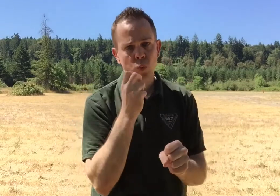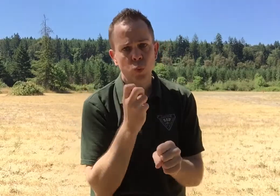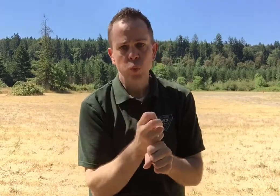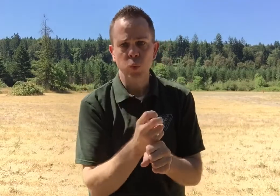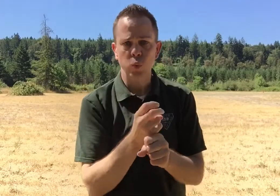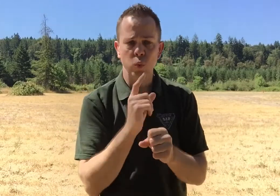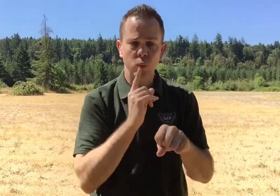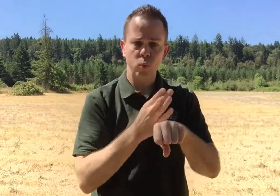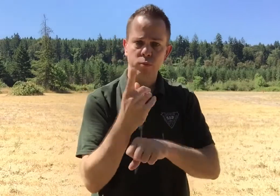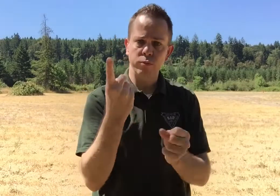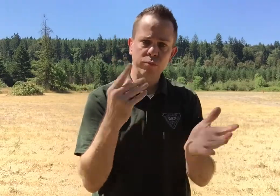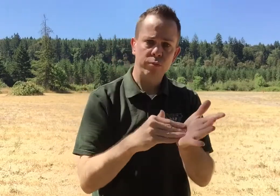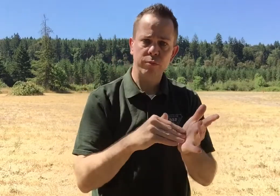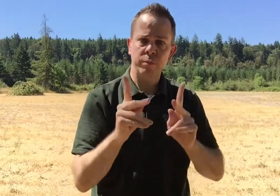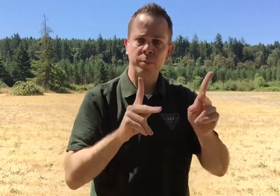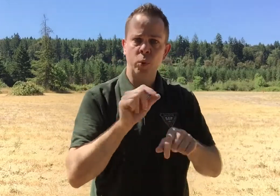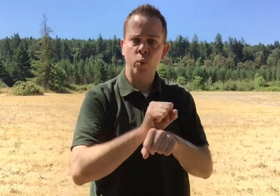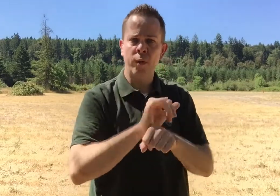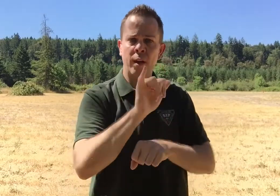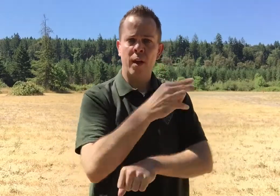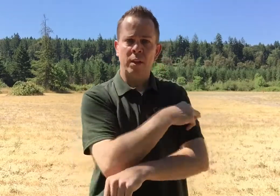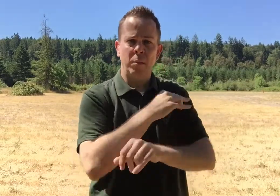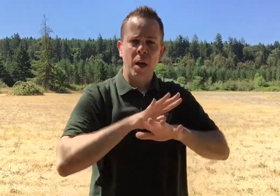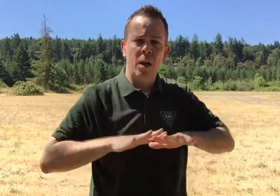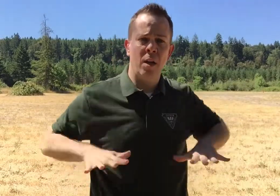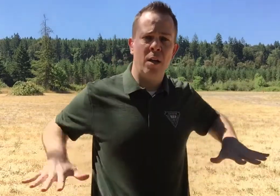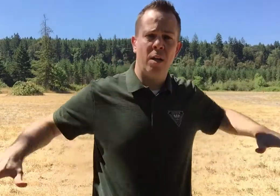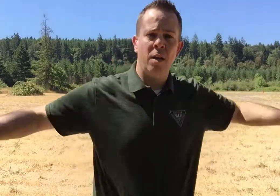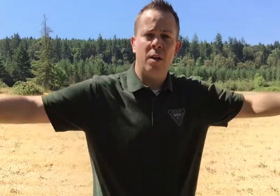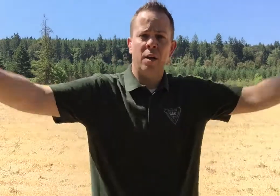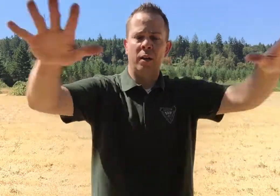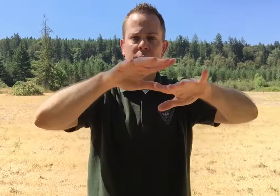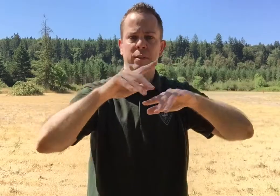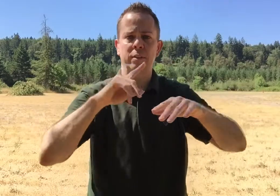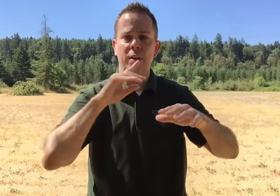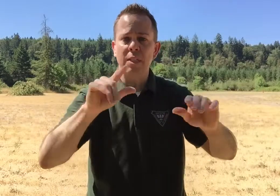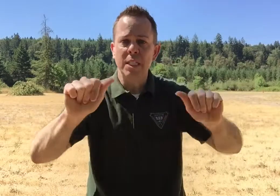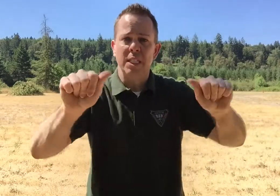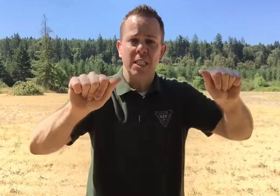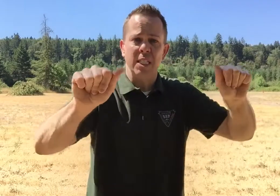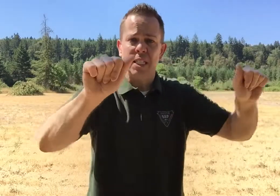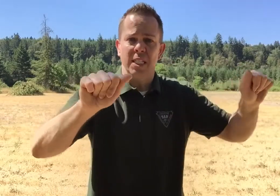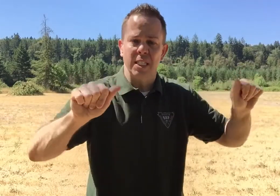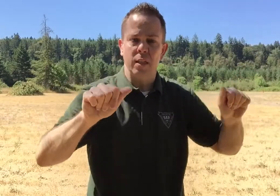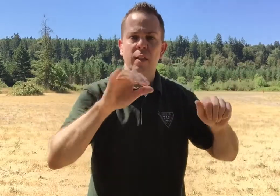to catch up on re-educating those who have worked there for some time.